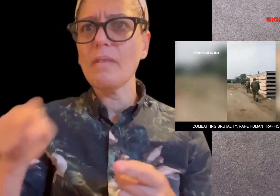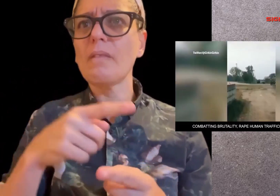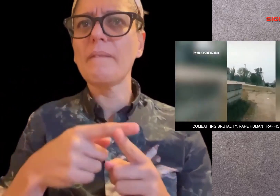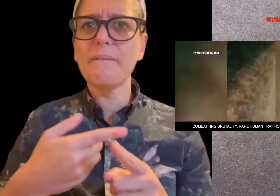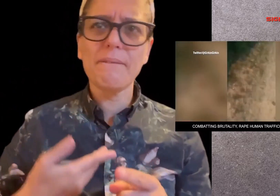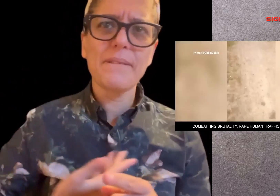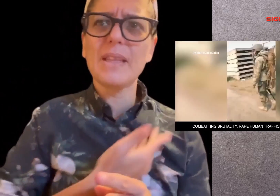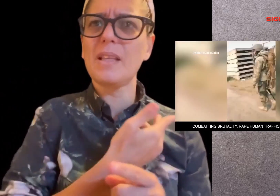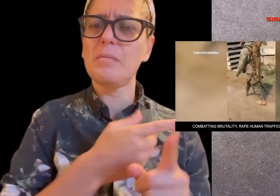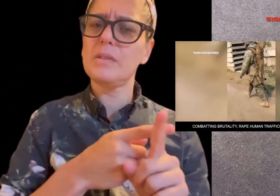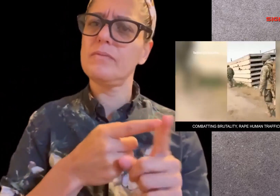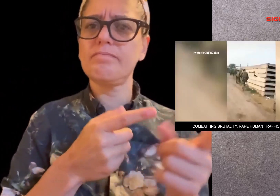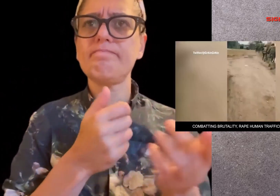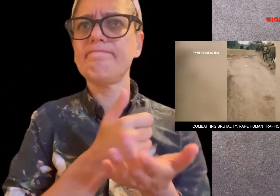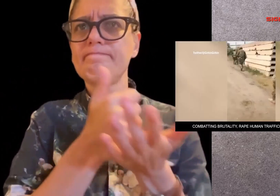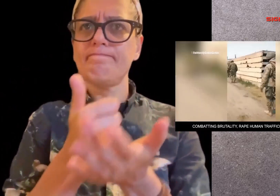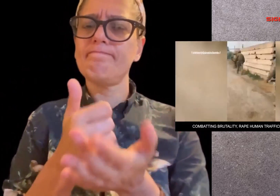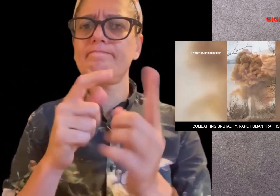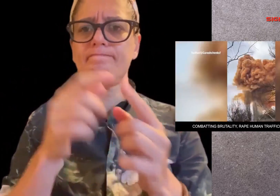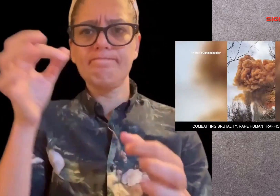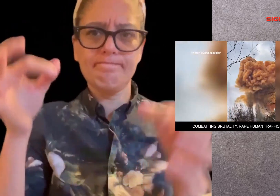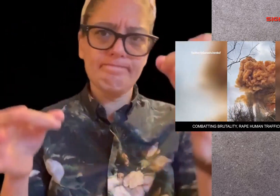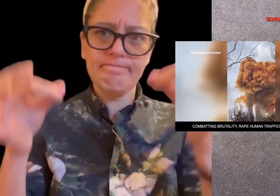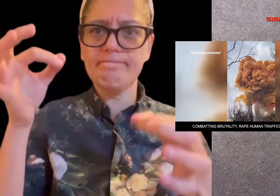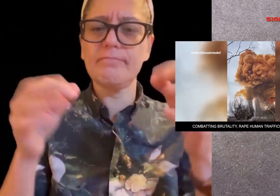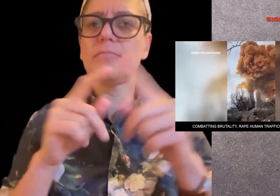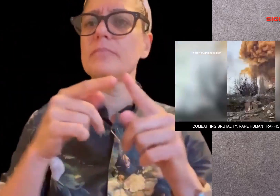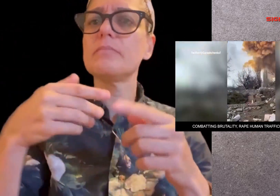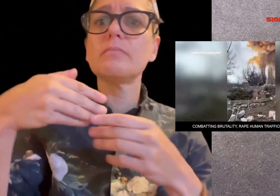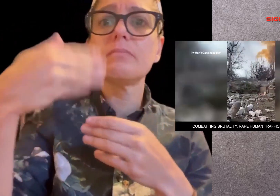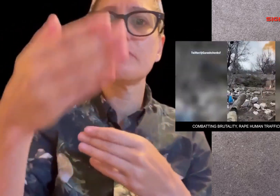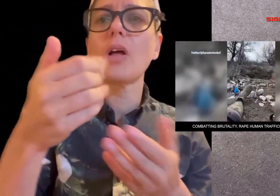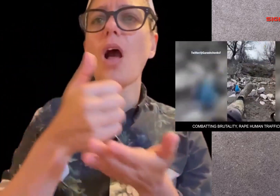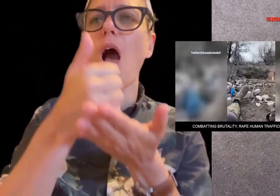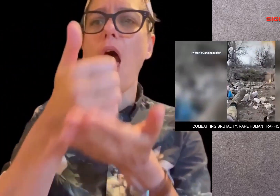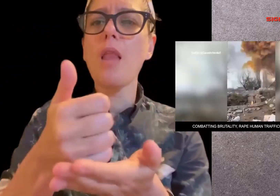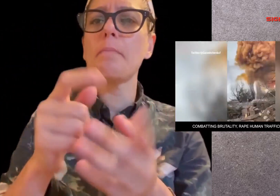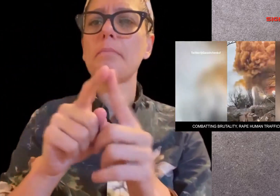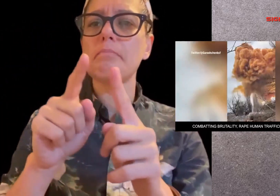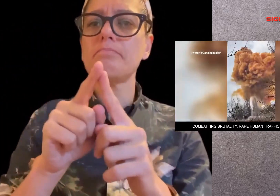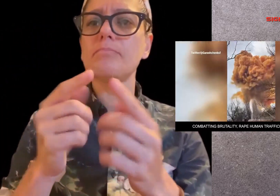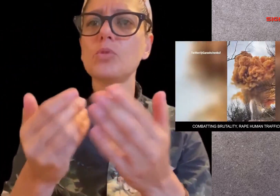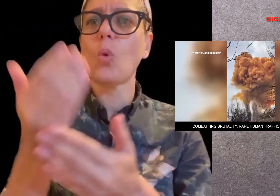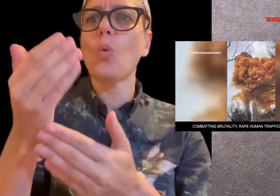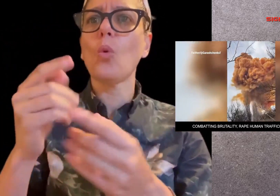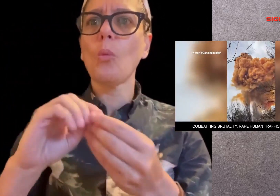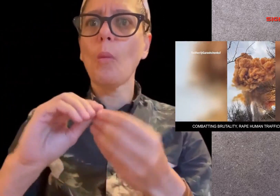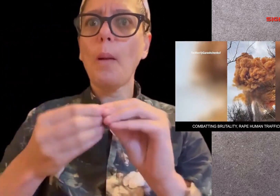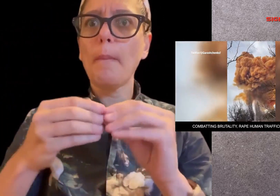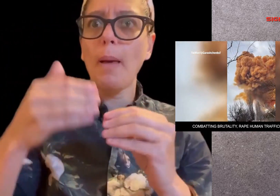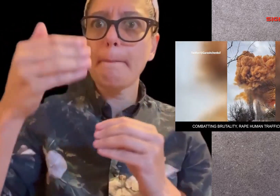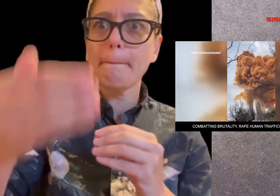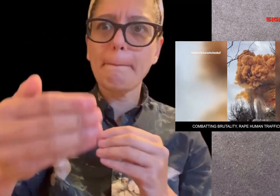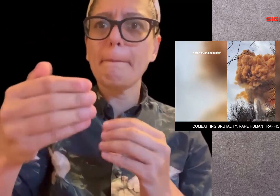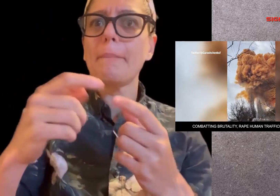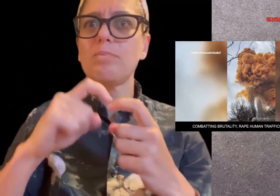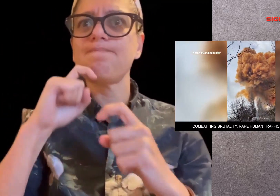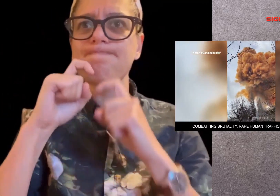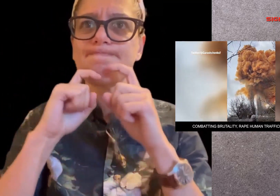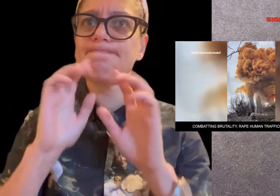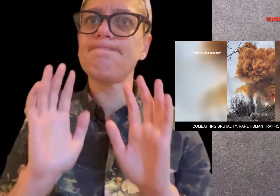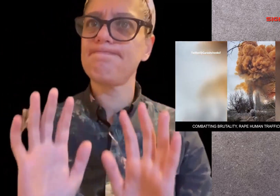no longer stay silent they must seek justice for the victims and do everything they can